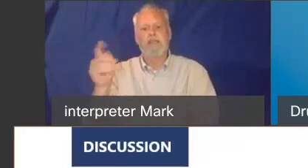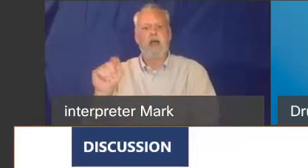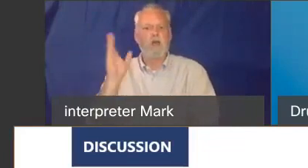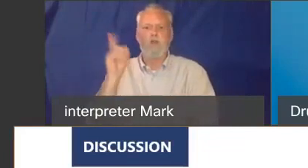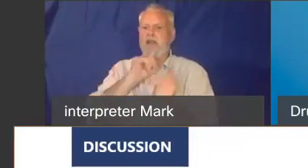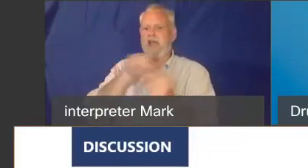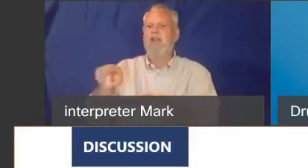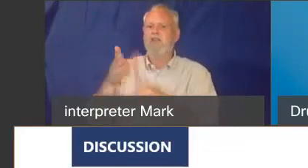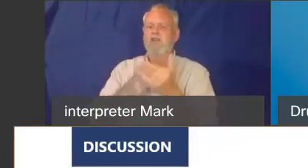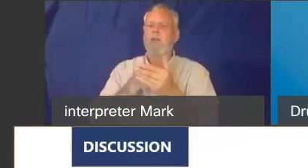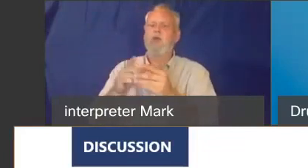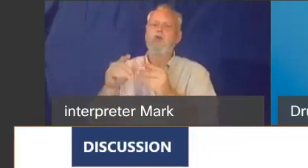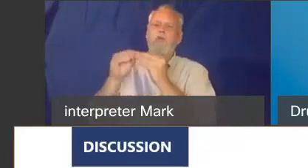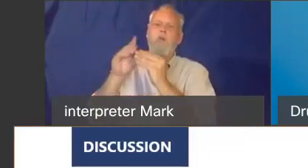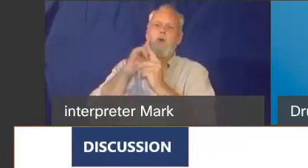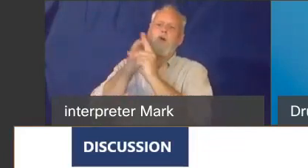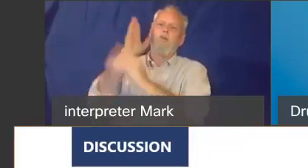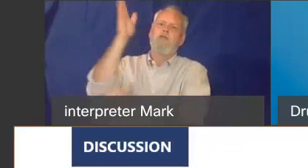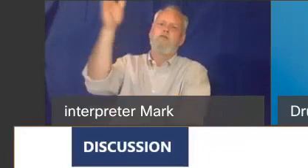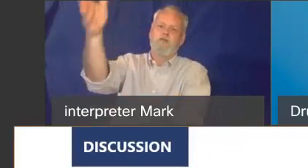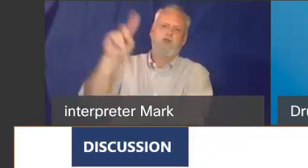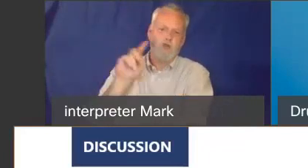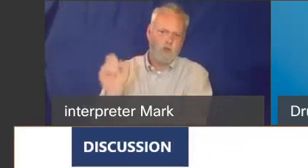But we're trying really hard to build it and hopefully we can.